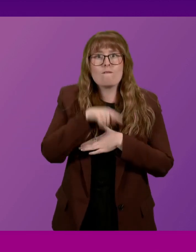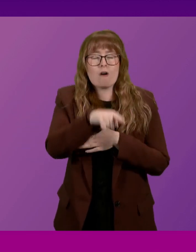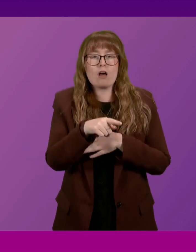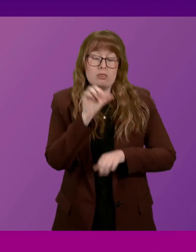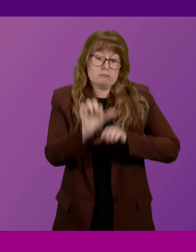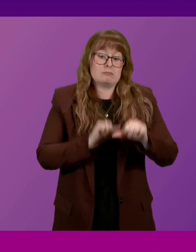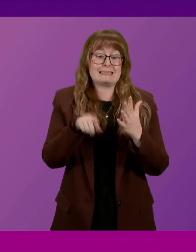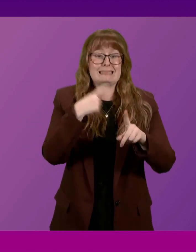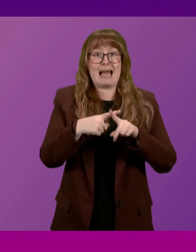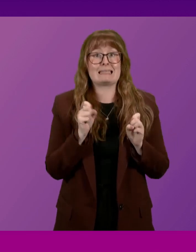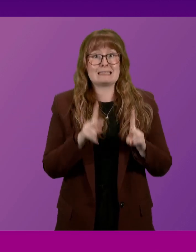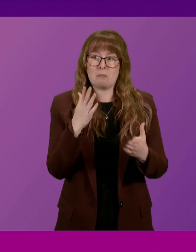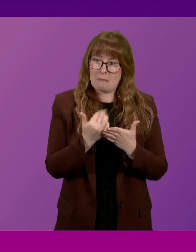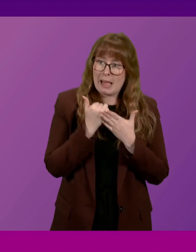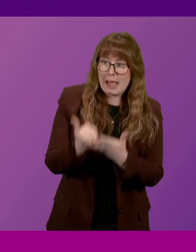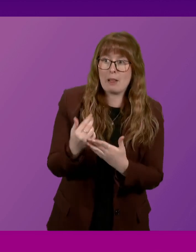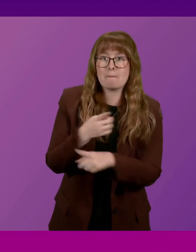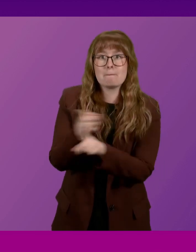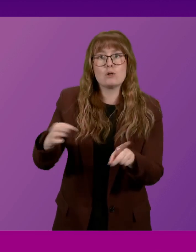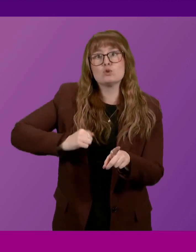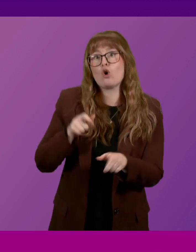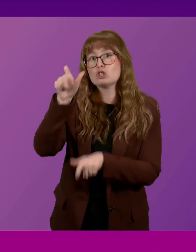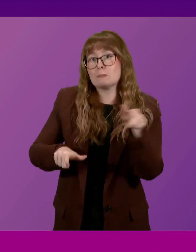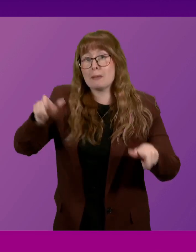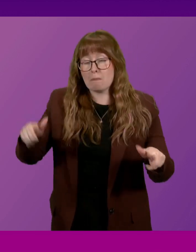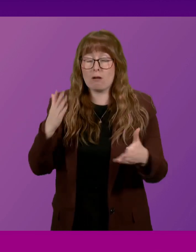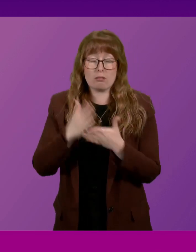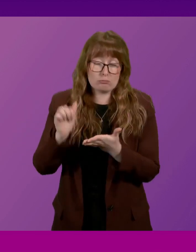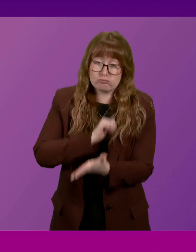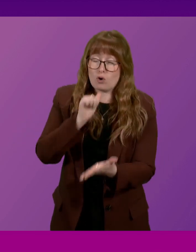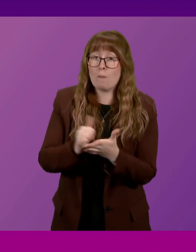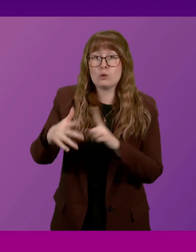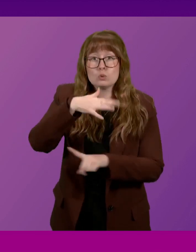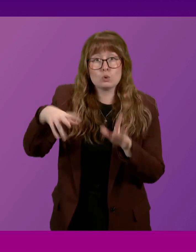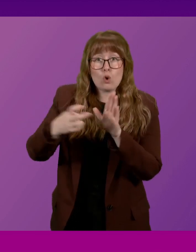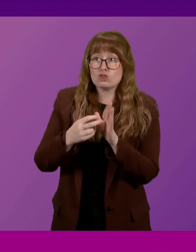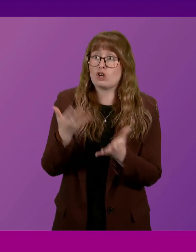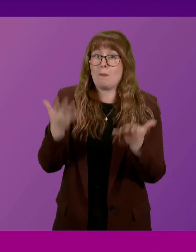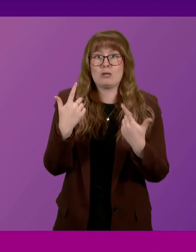system helps to provide Scots with the most comprehensive social contract anywhere in the UK?